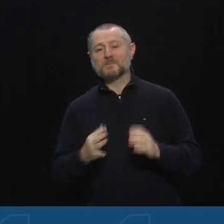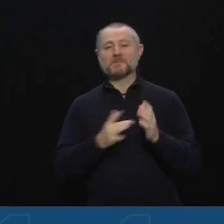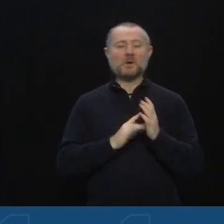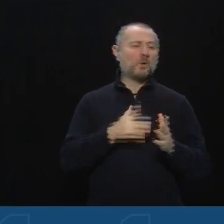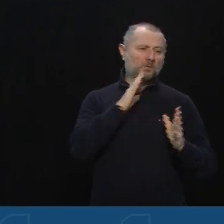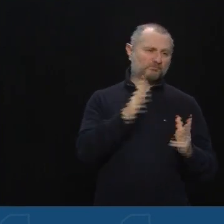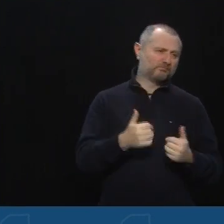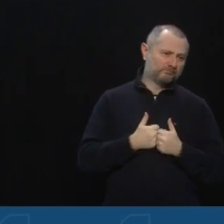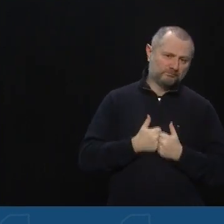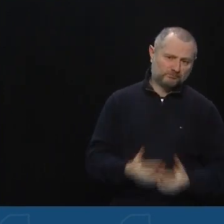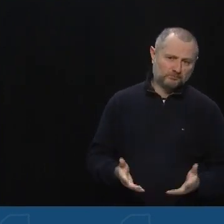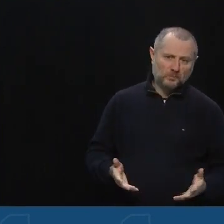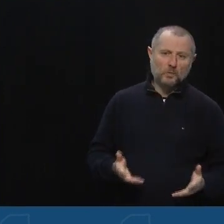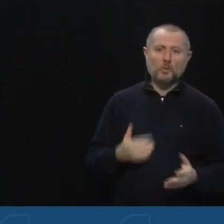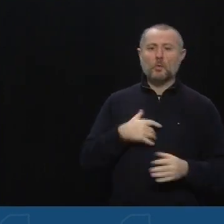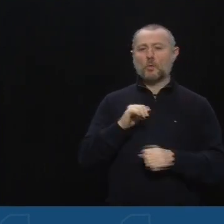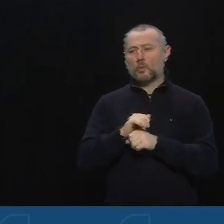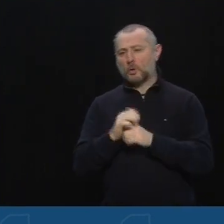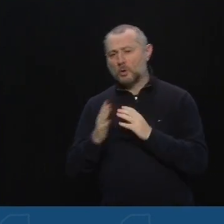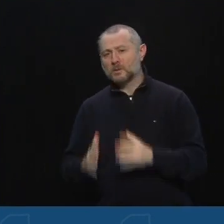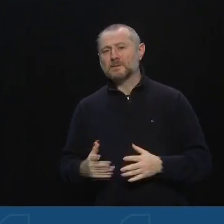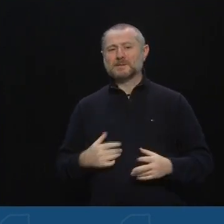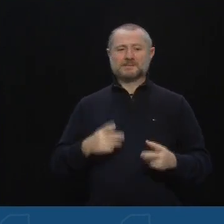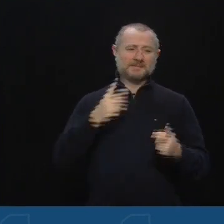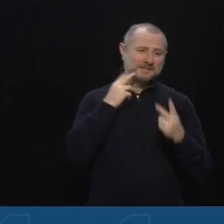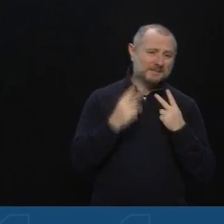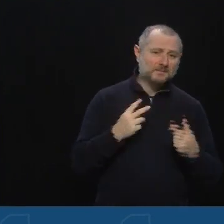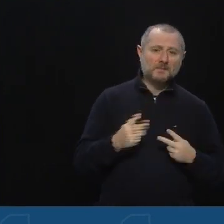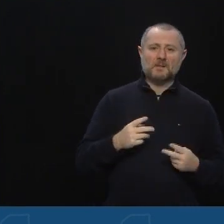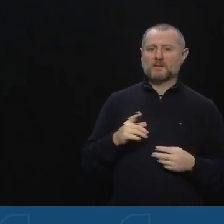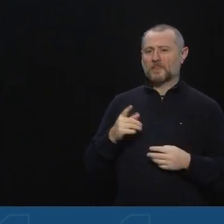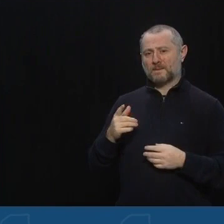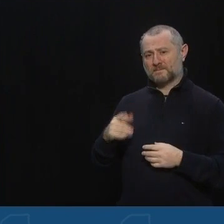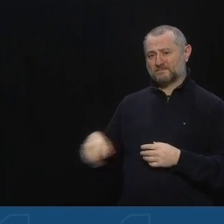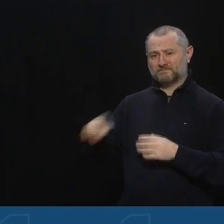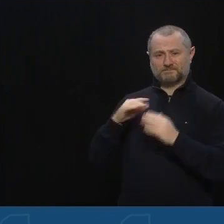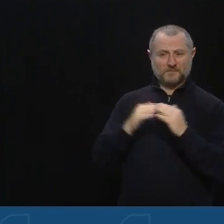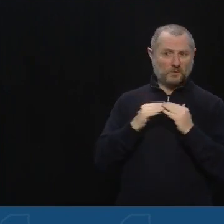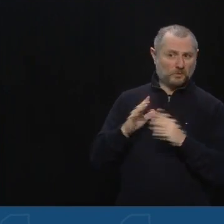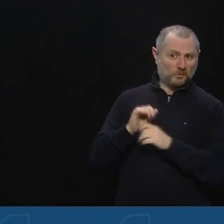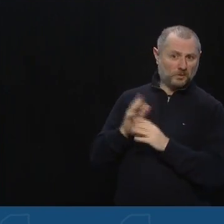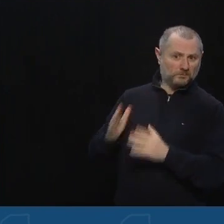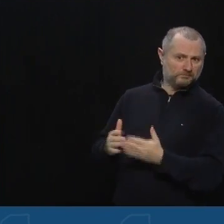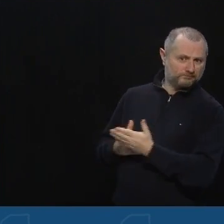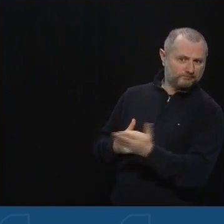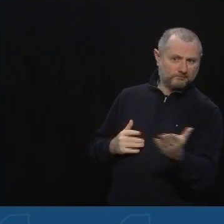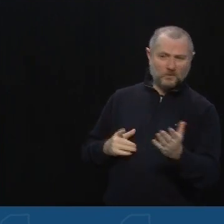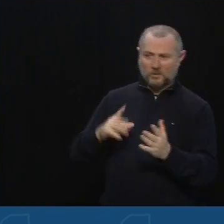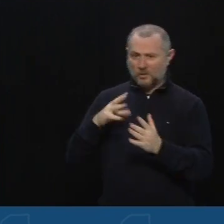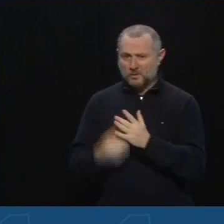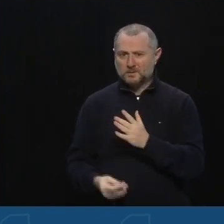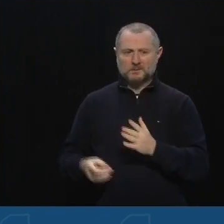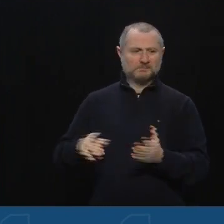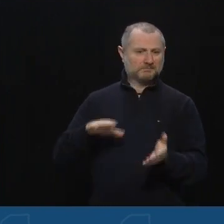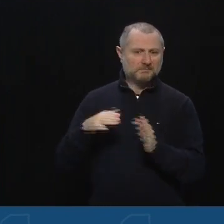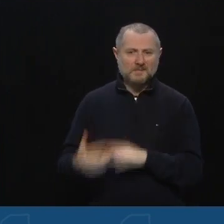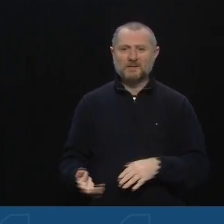AND AGAIN, TWO FACTORS HERE. THE EXHAUSTION, THE FATIGUE. WHAT THEY HAVE SEEN WITH WORKERS WHO HAVE BEEN HERE.